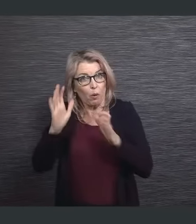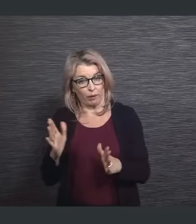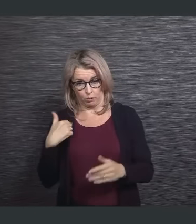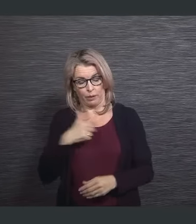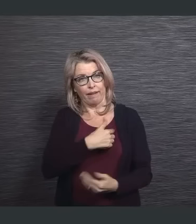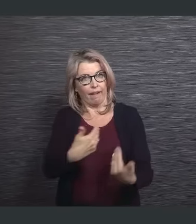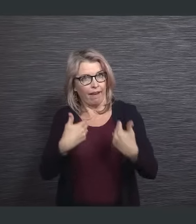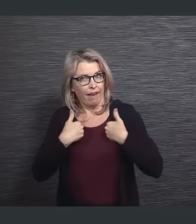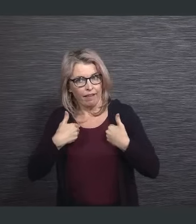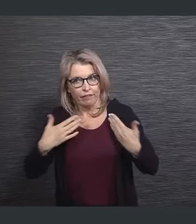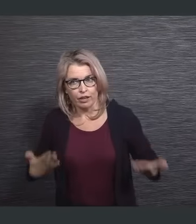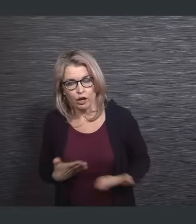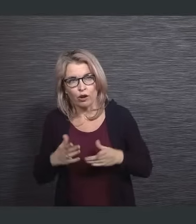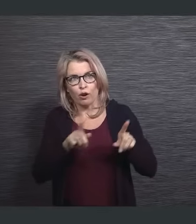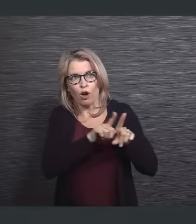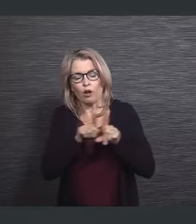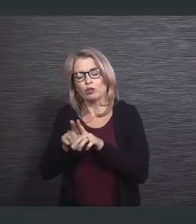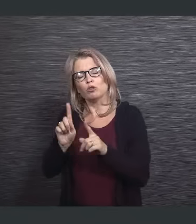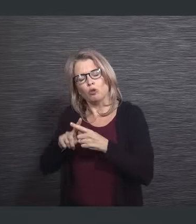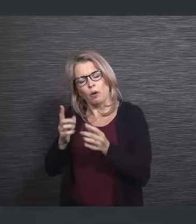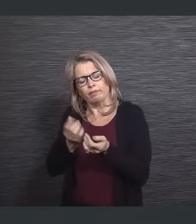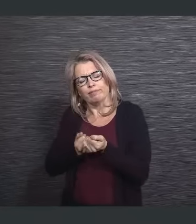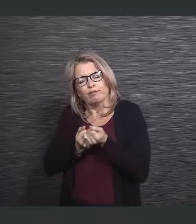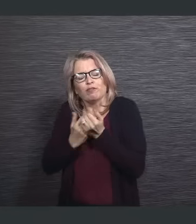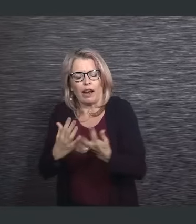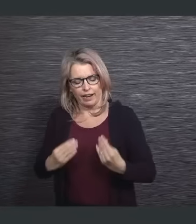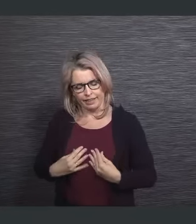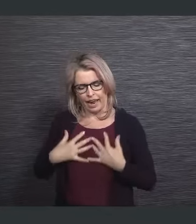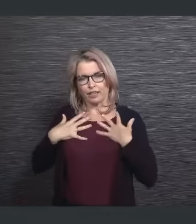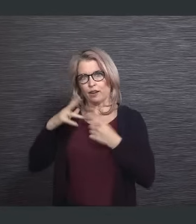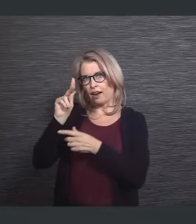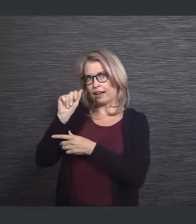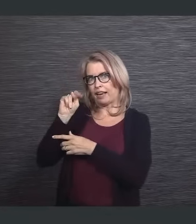Creating Kando is the heart of our Purpose.